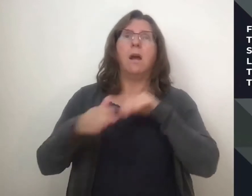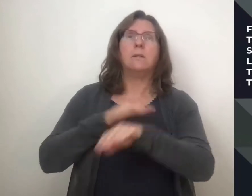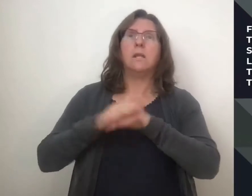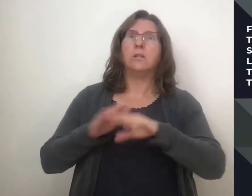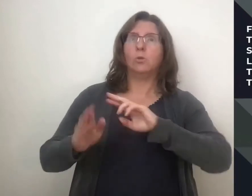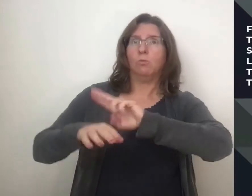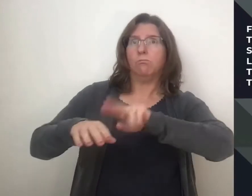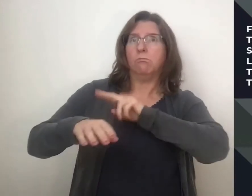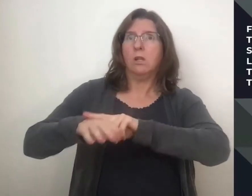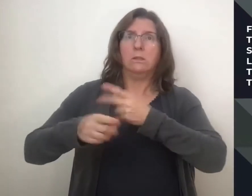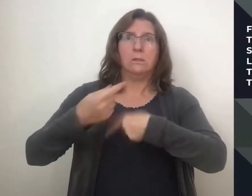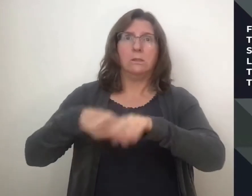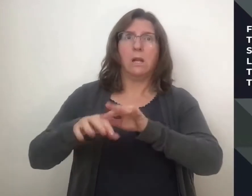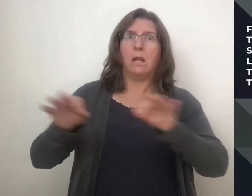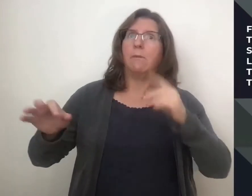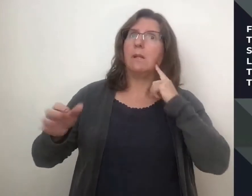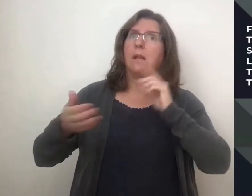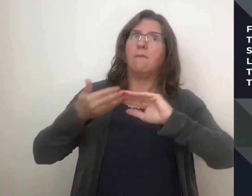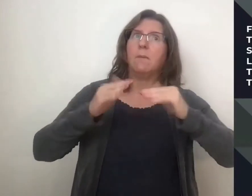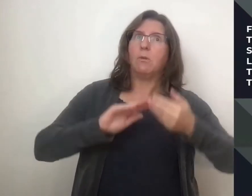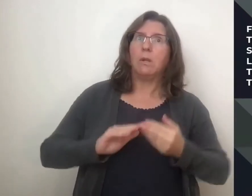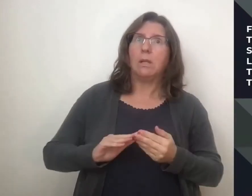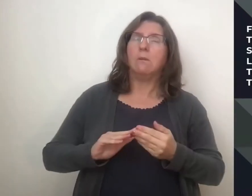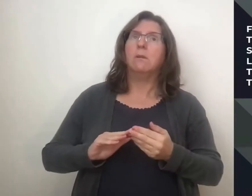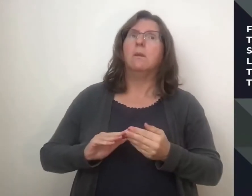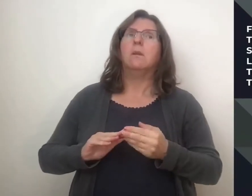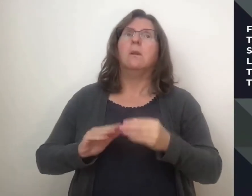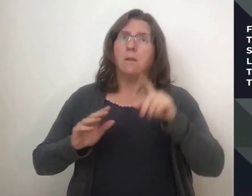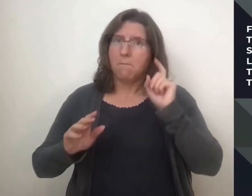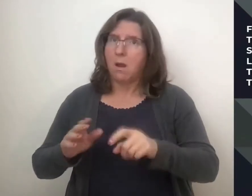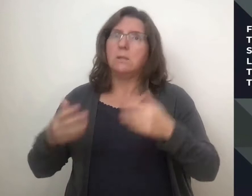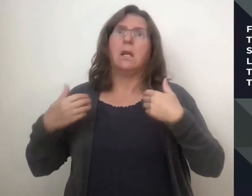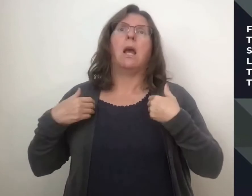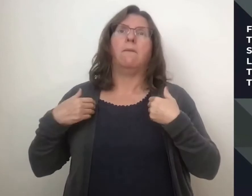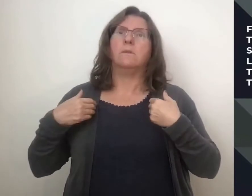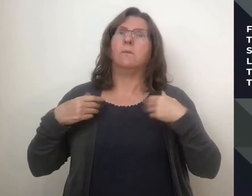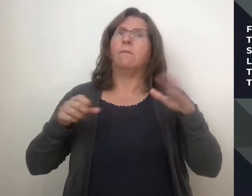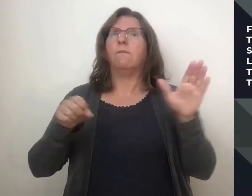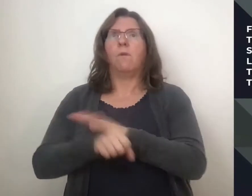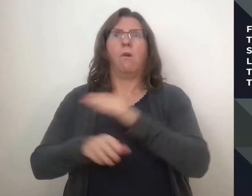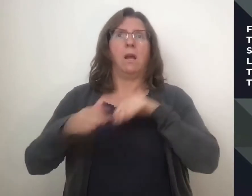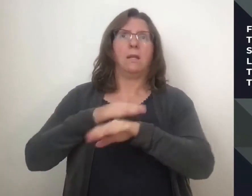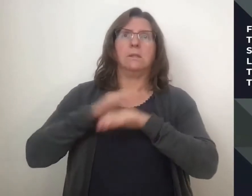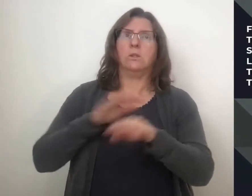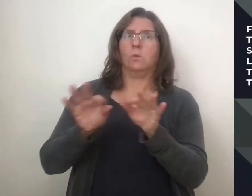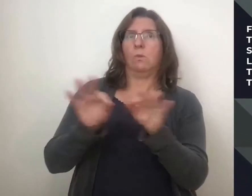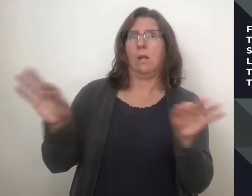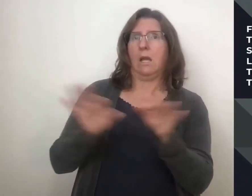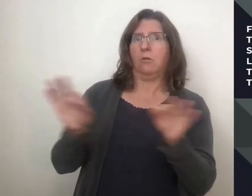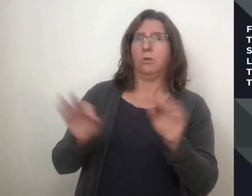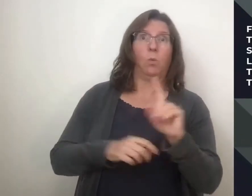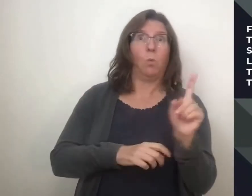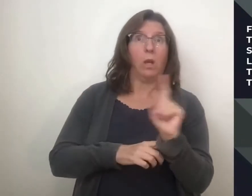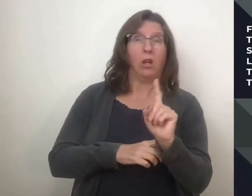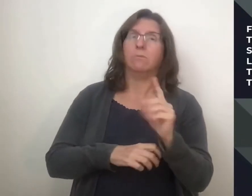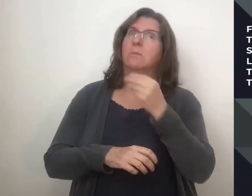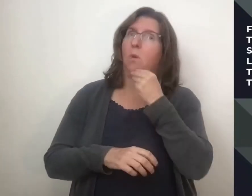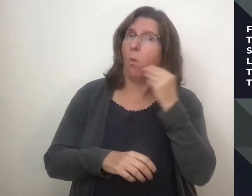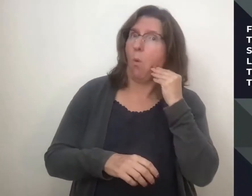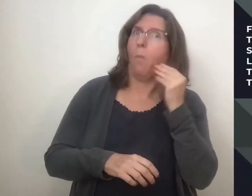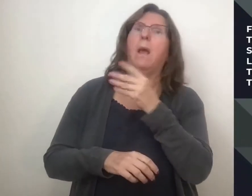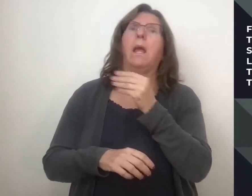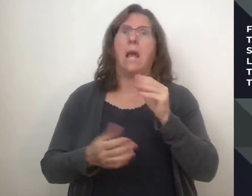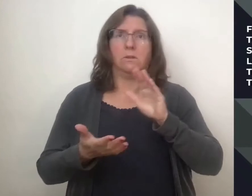Full access to a native sign language of the deaf community, likewise, needs to be provided in the home and school.